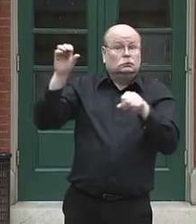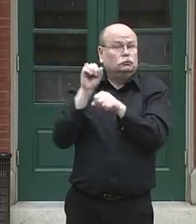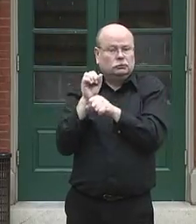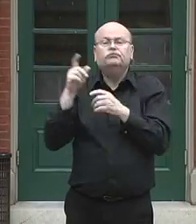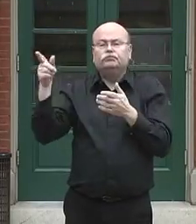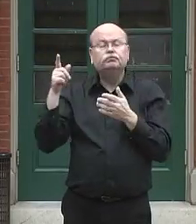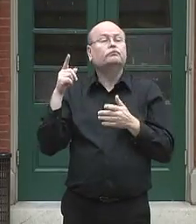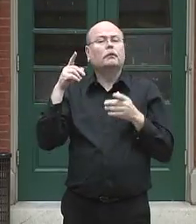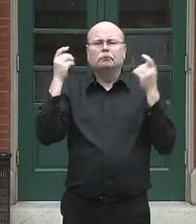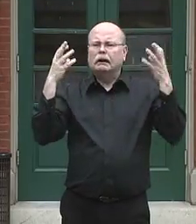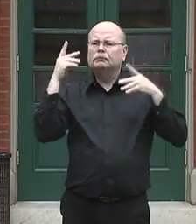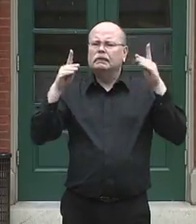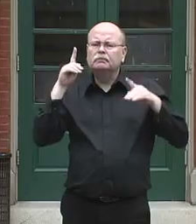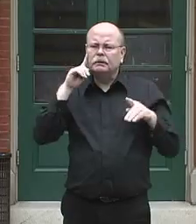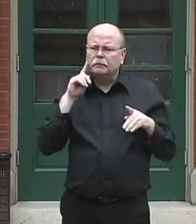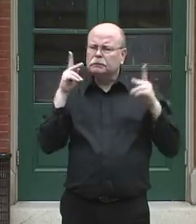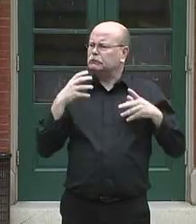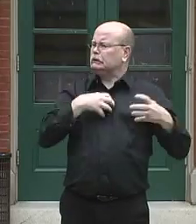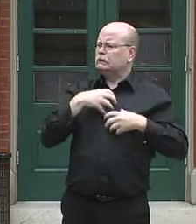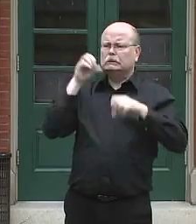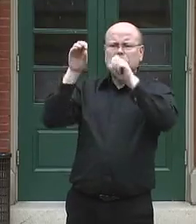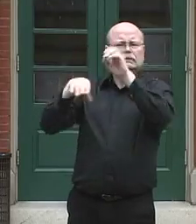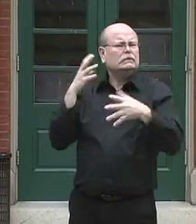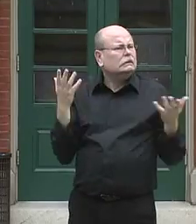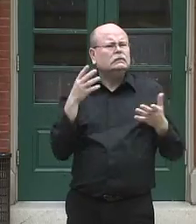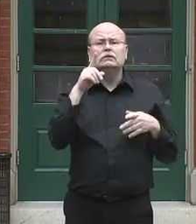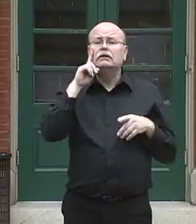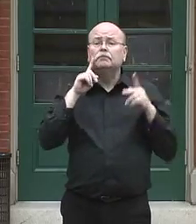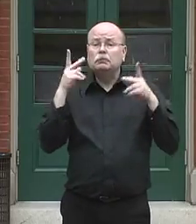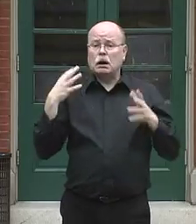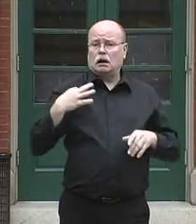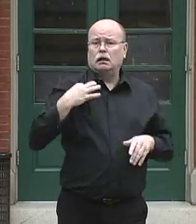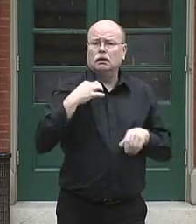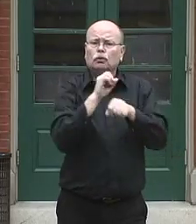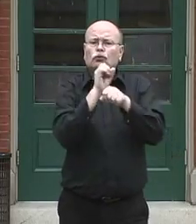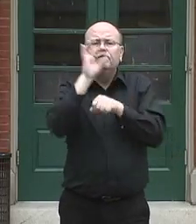One of the biggest successes of his tenure was addressing the concerns of Deaf people